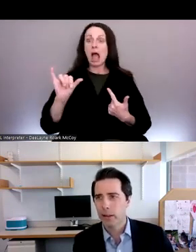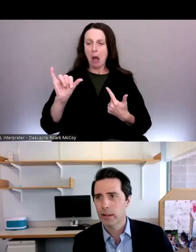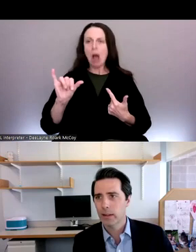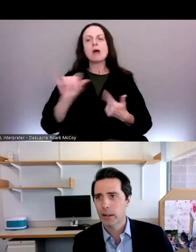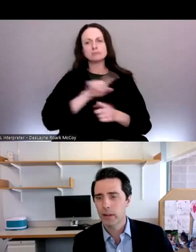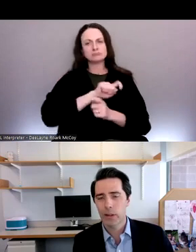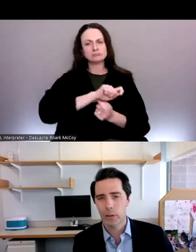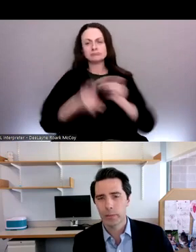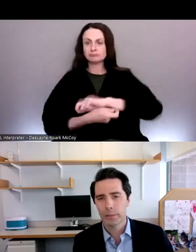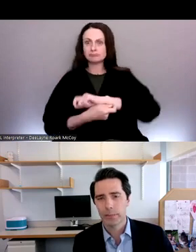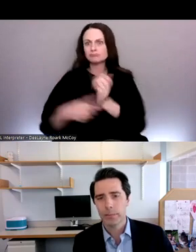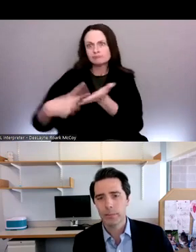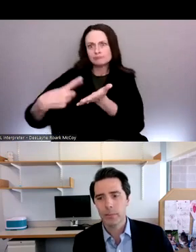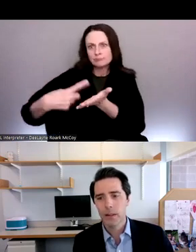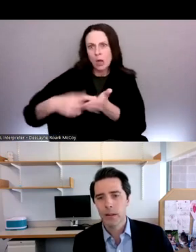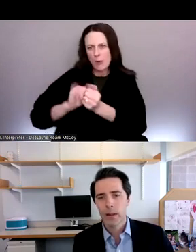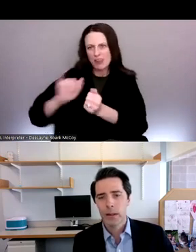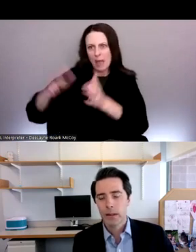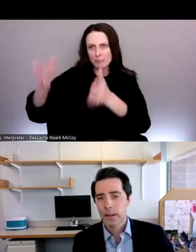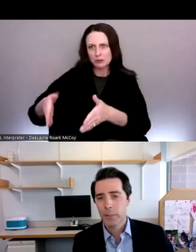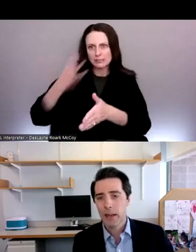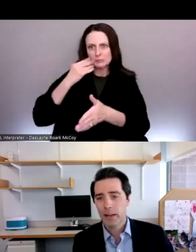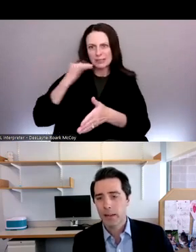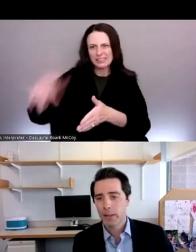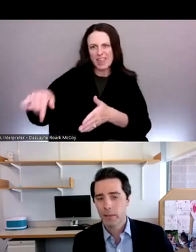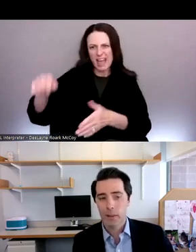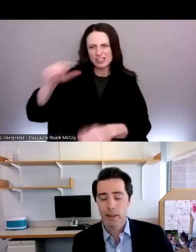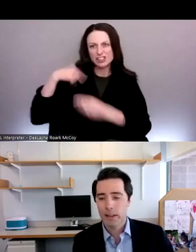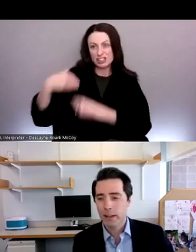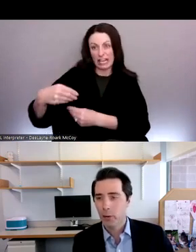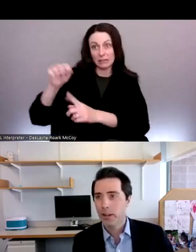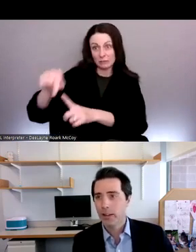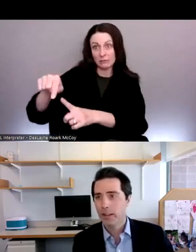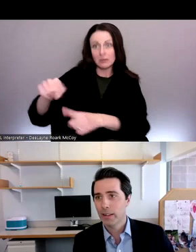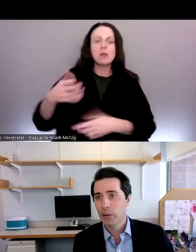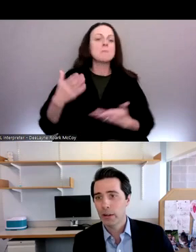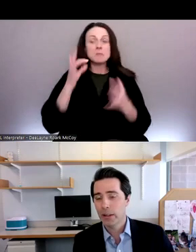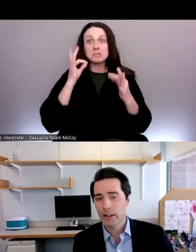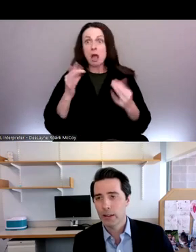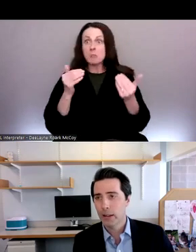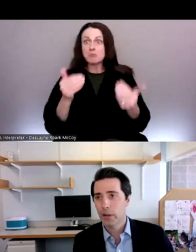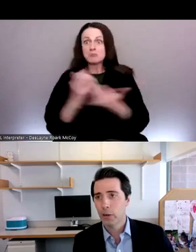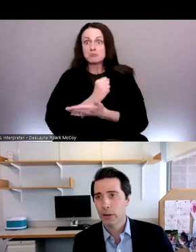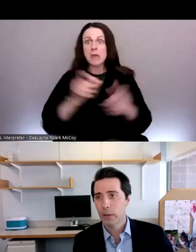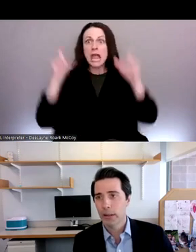with this individual they may decide that they want to use